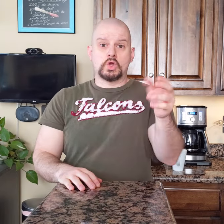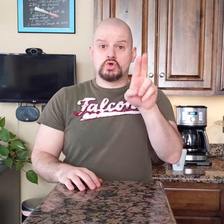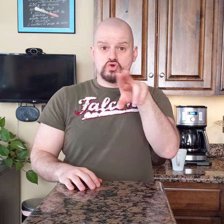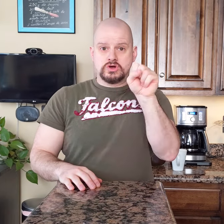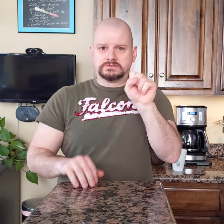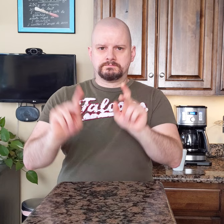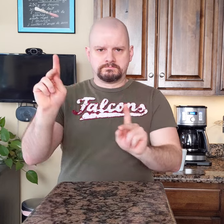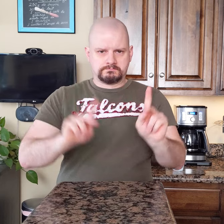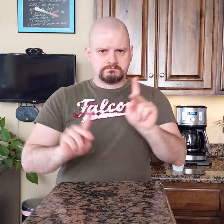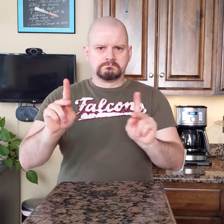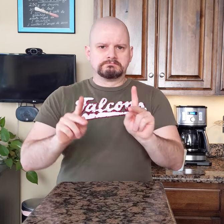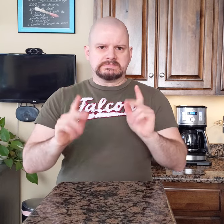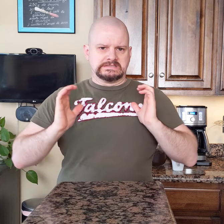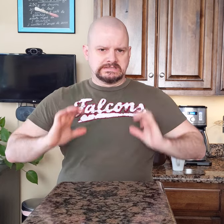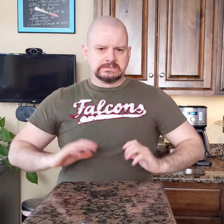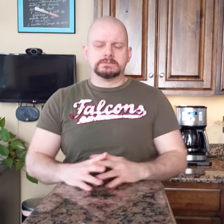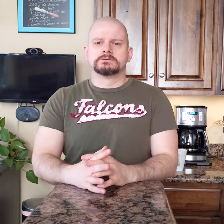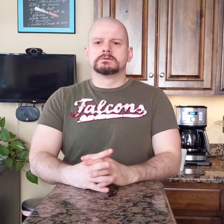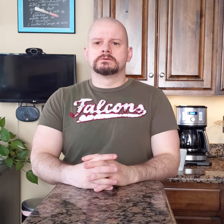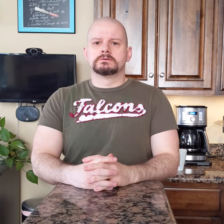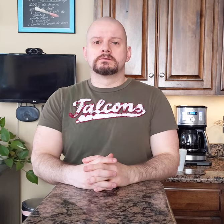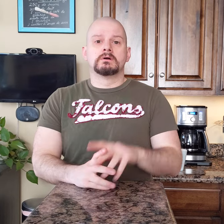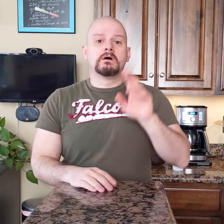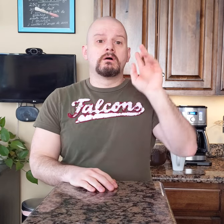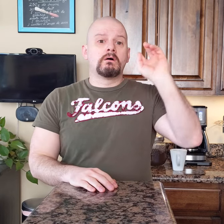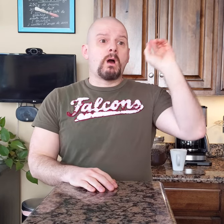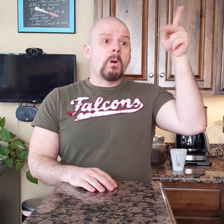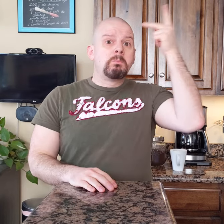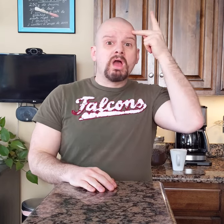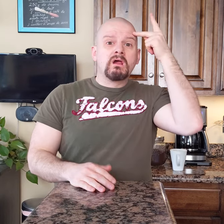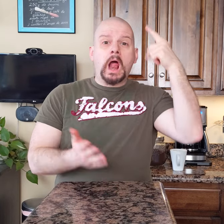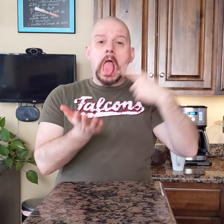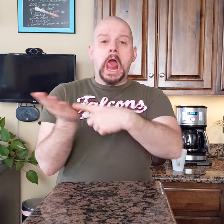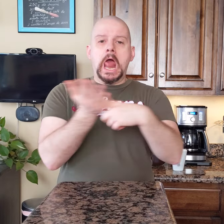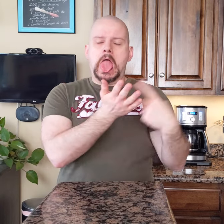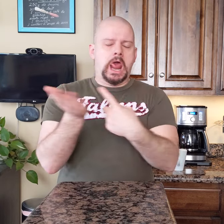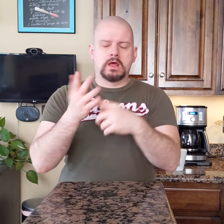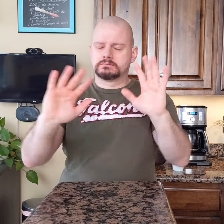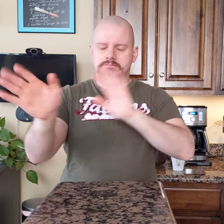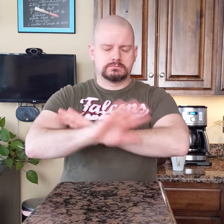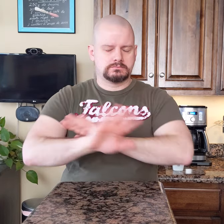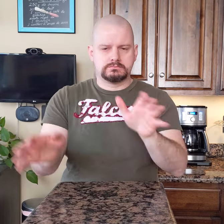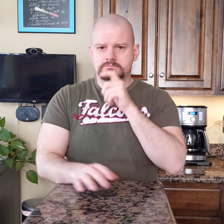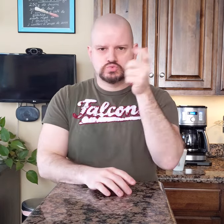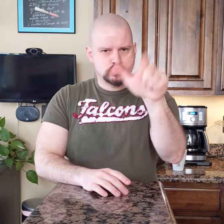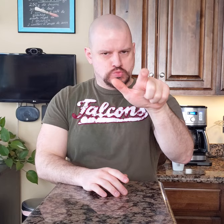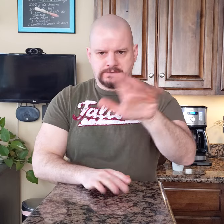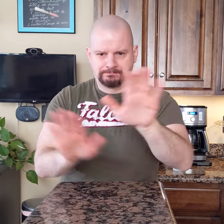You, the citizens of the United States... There's no need to get into political debates.